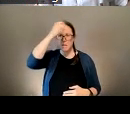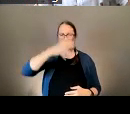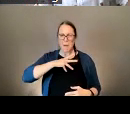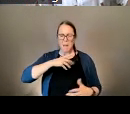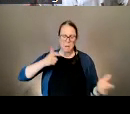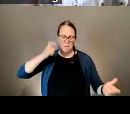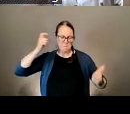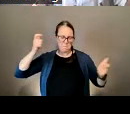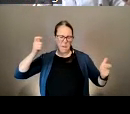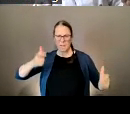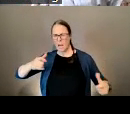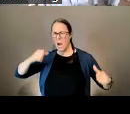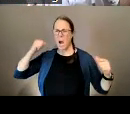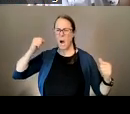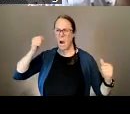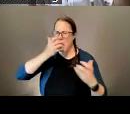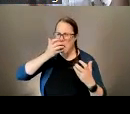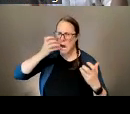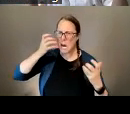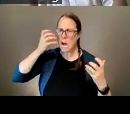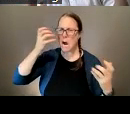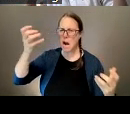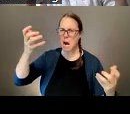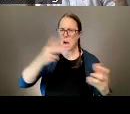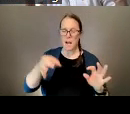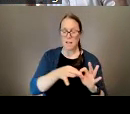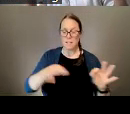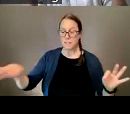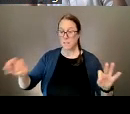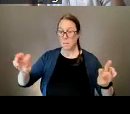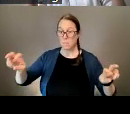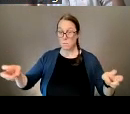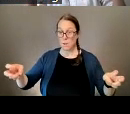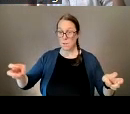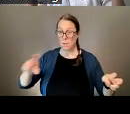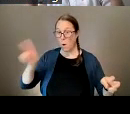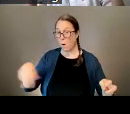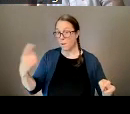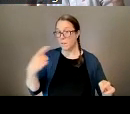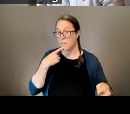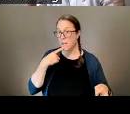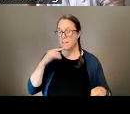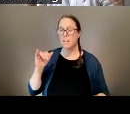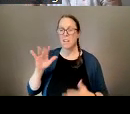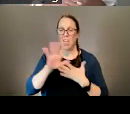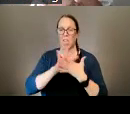And they're just yelling. The subtitle transcription only says inarticulate Italian,